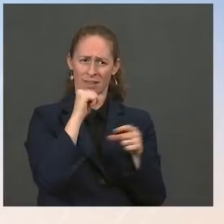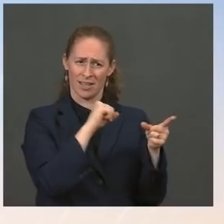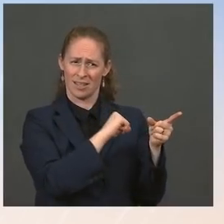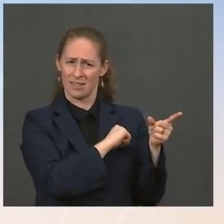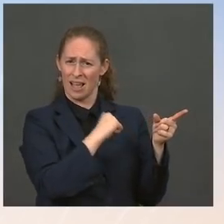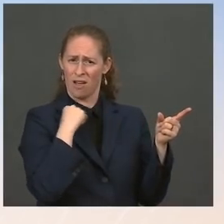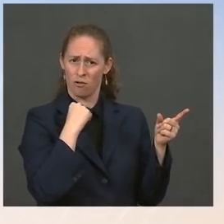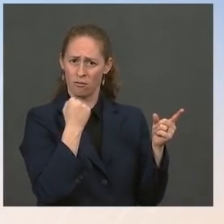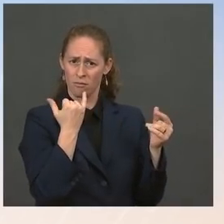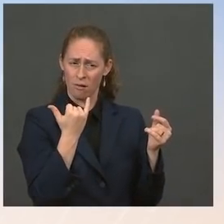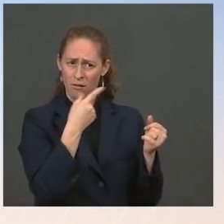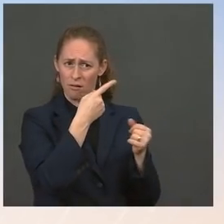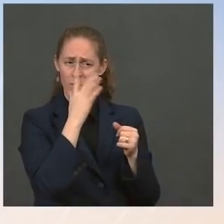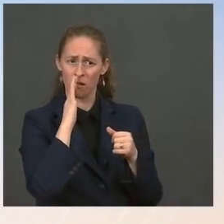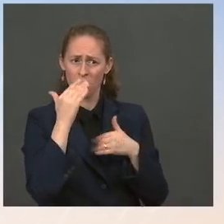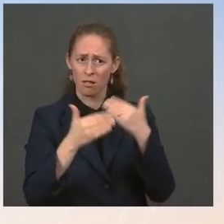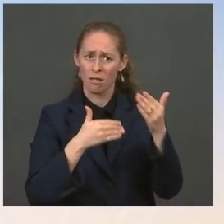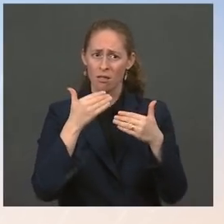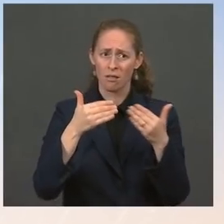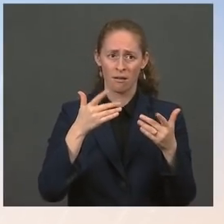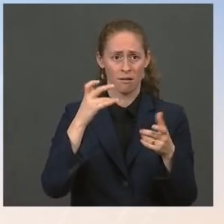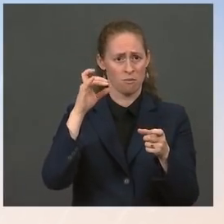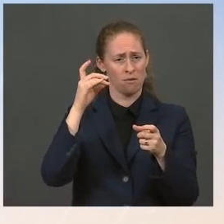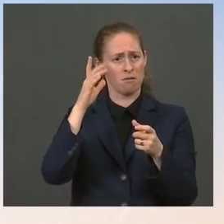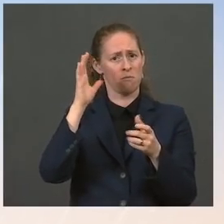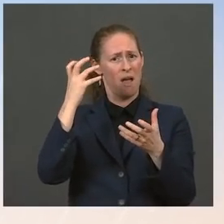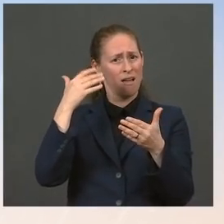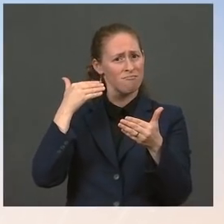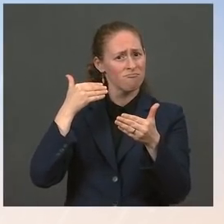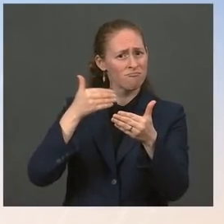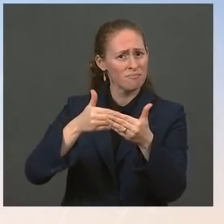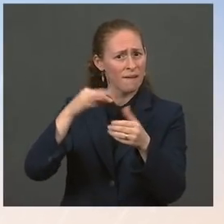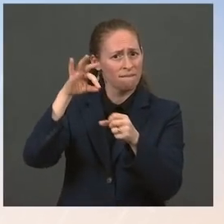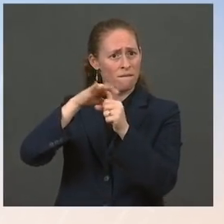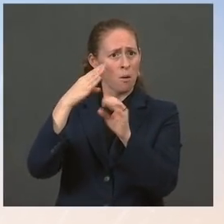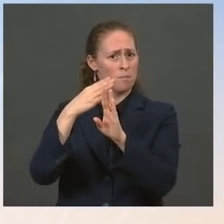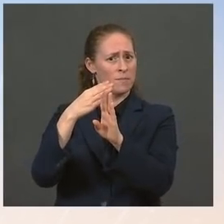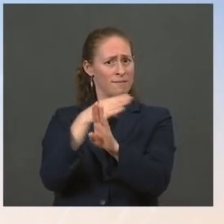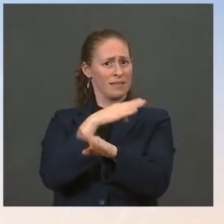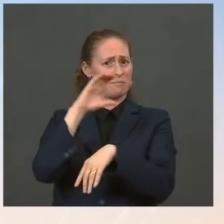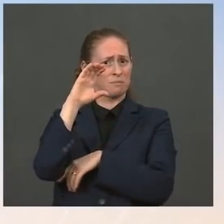ahead of Thanksgiving, ahead of Christmas, and the coming holiday season -- if they say "no,"